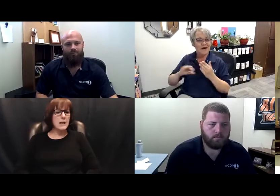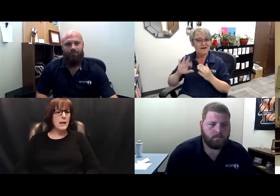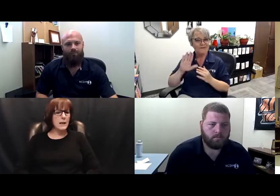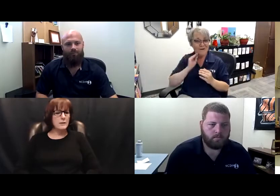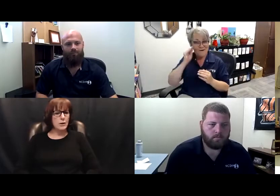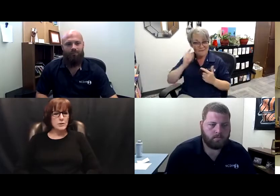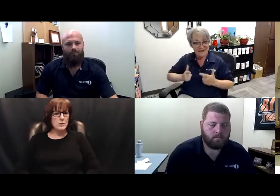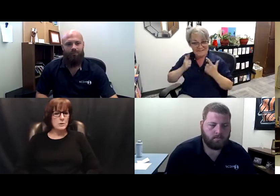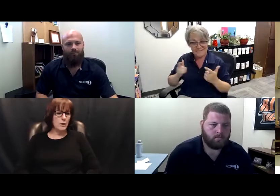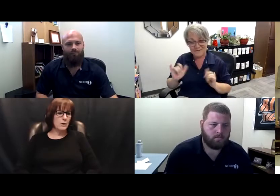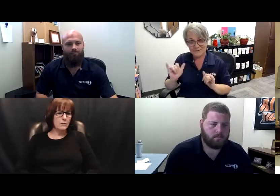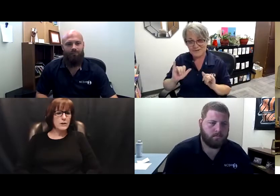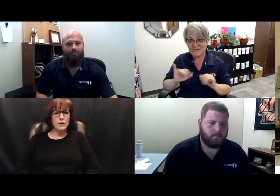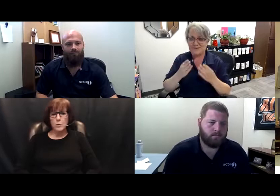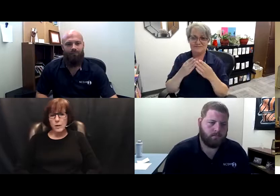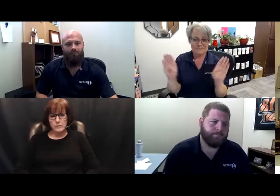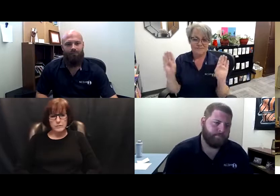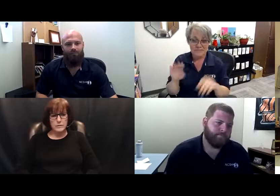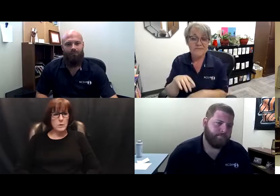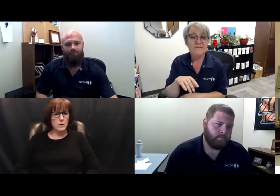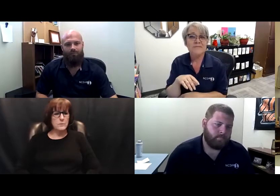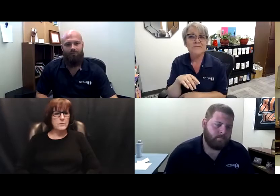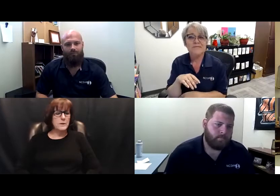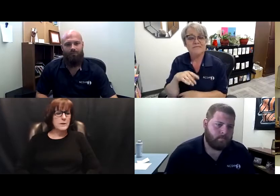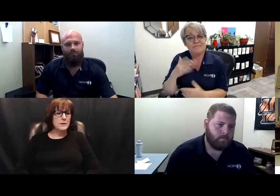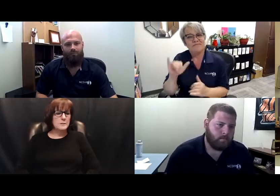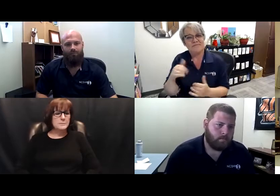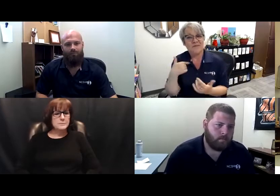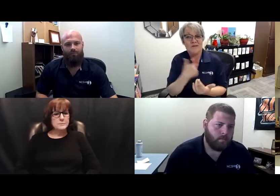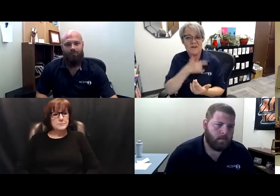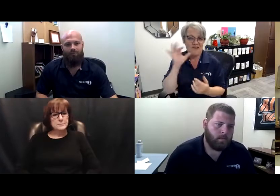and also a part of their home life as well.